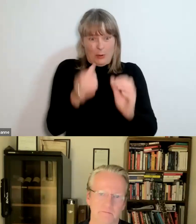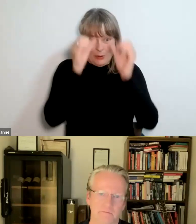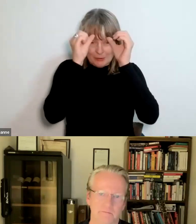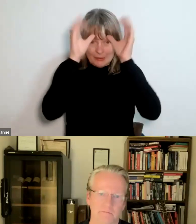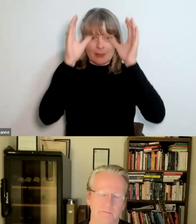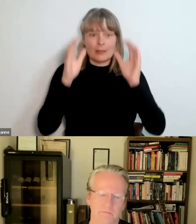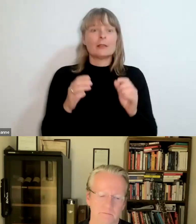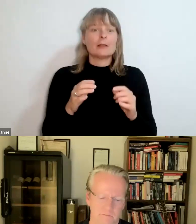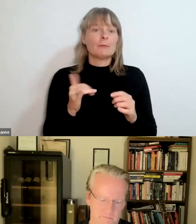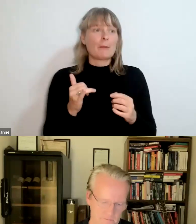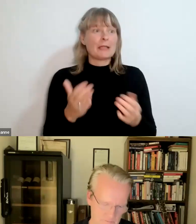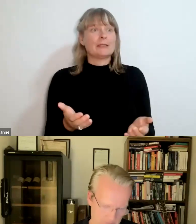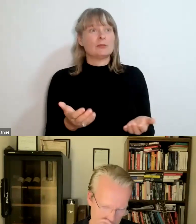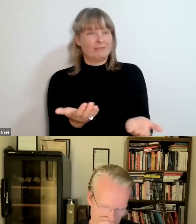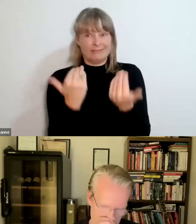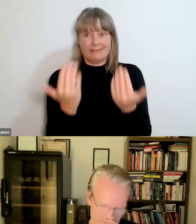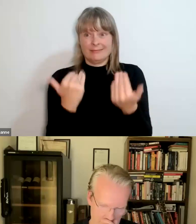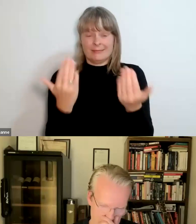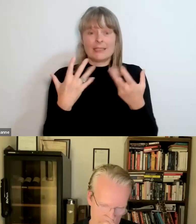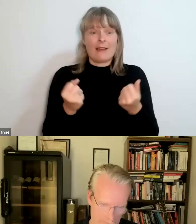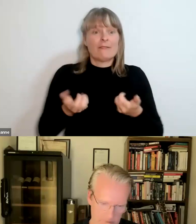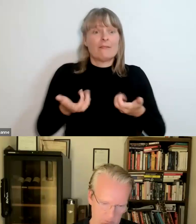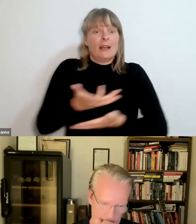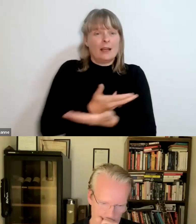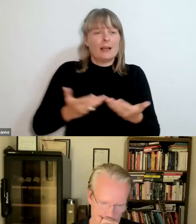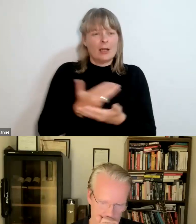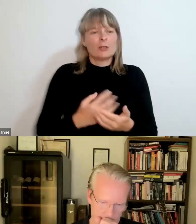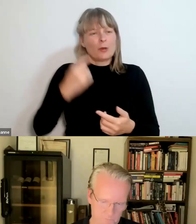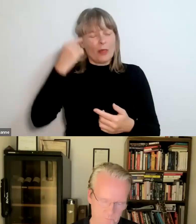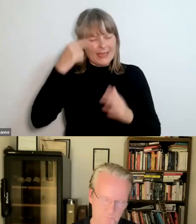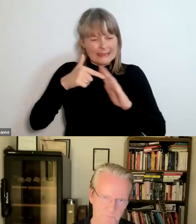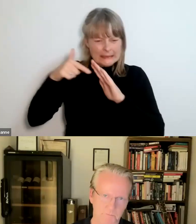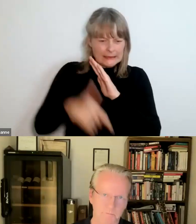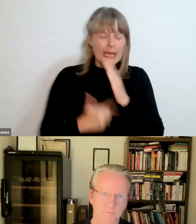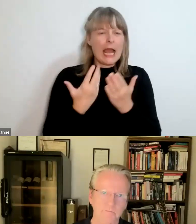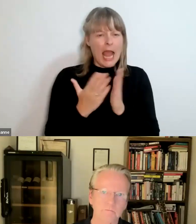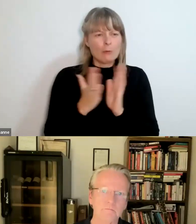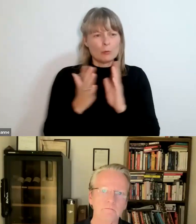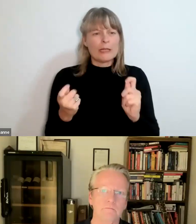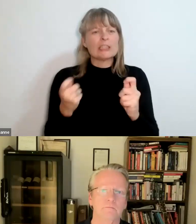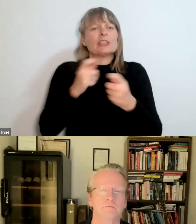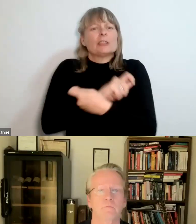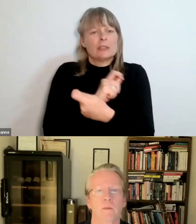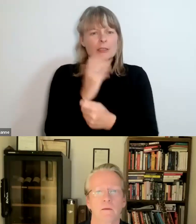and pay respect to all the people and all the expertise out there, that might be needing to be brought to bear,